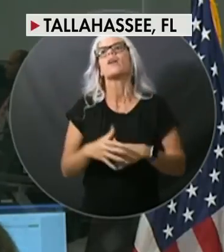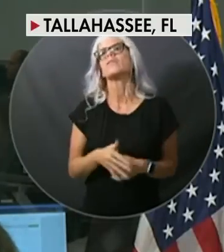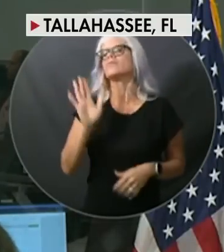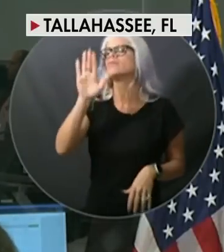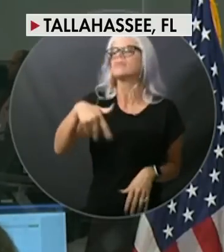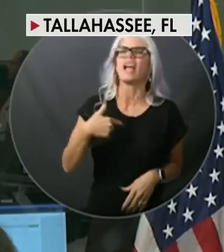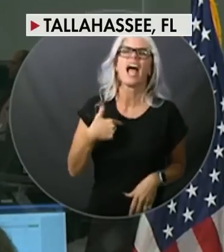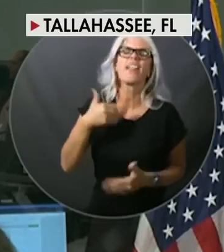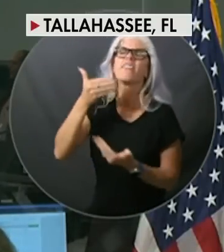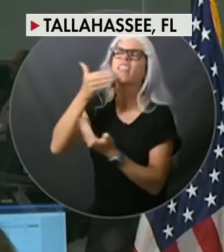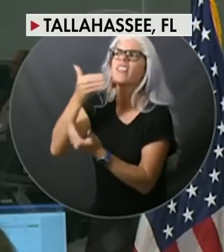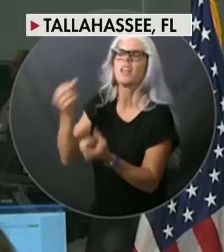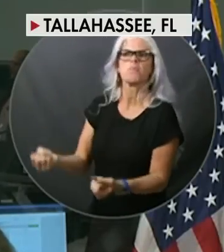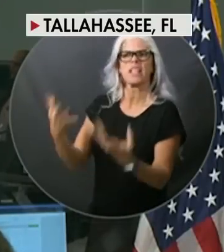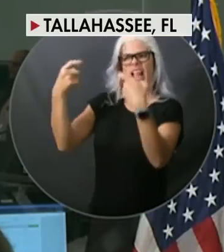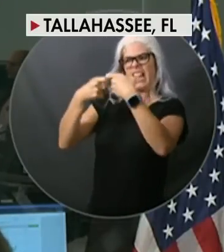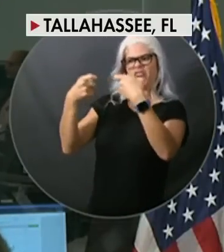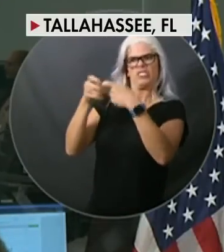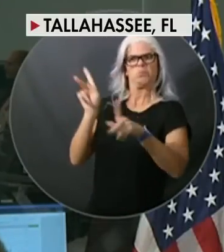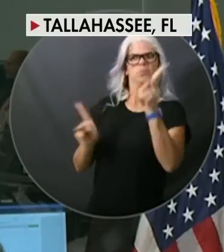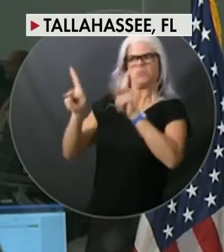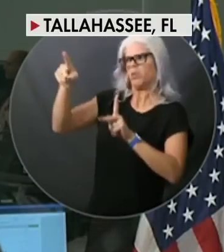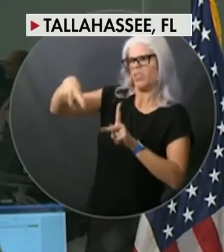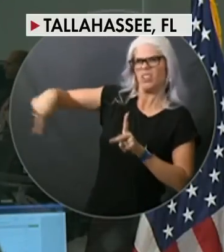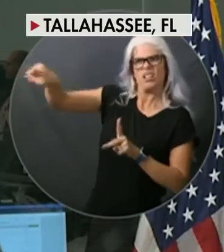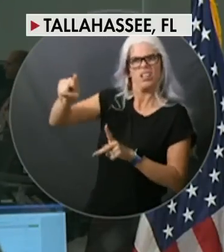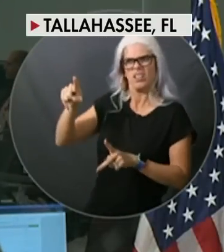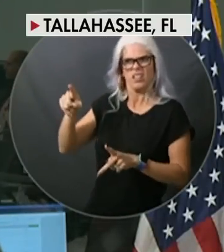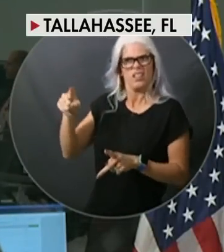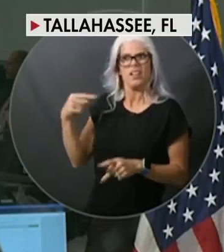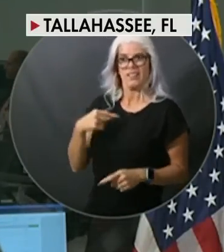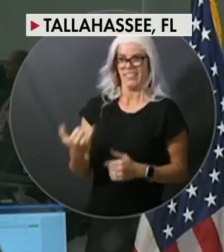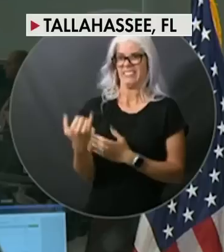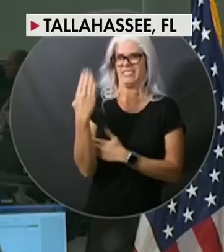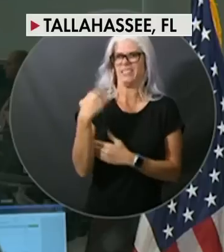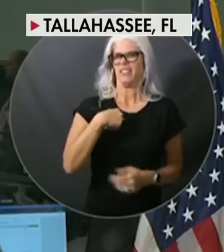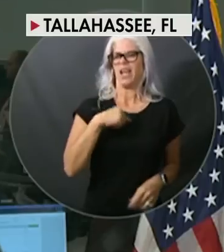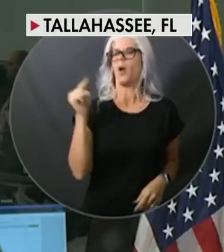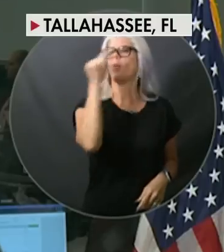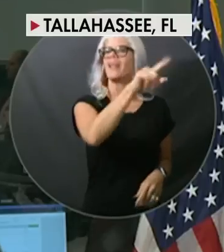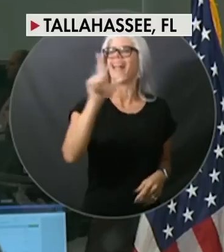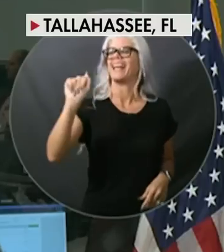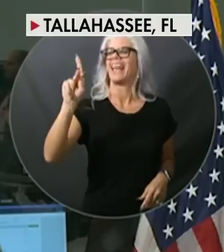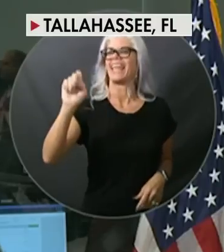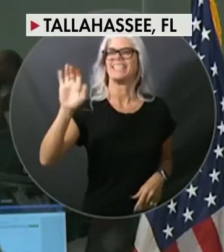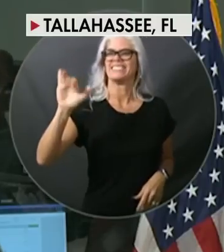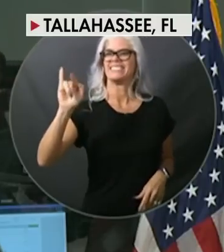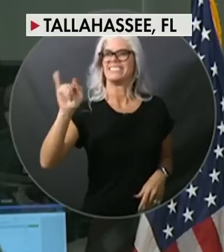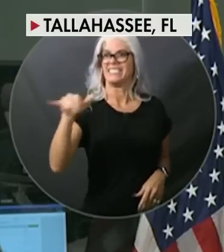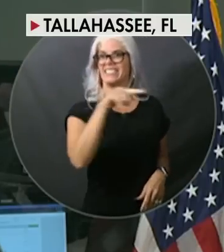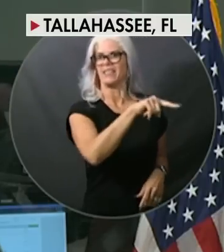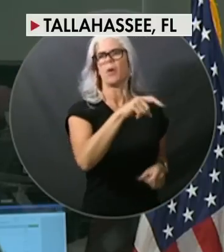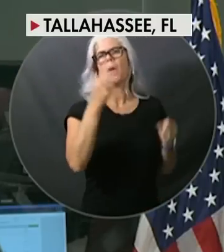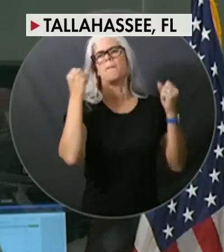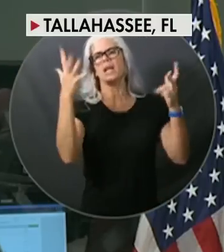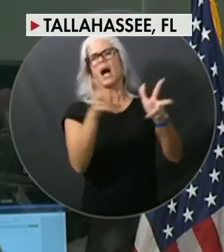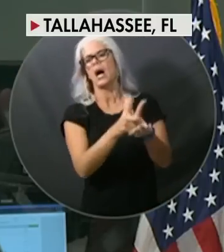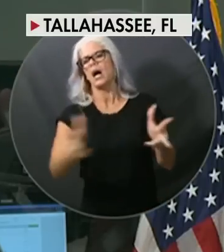GET IN THERE. I WAS ABLE TO THANK A NUMBER OF THESE LINEMEN. WE WENT OVER TO LAKE CITY WHERE A NUMBER OF THEM ARE STAGED.